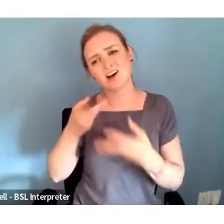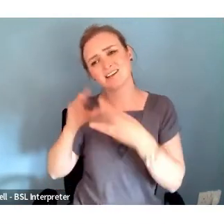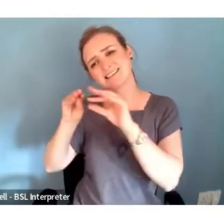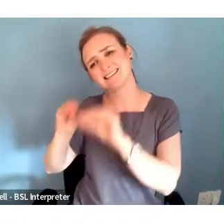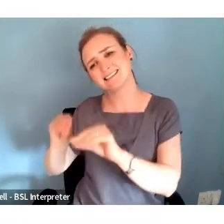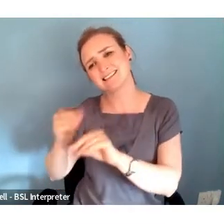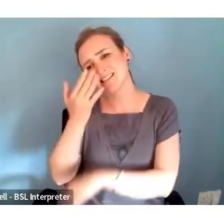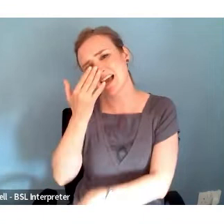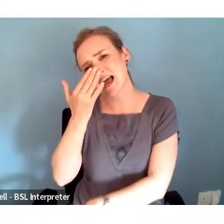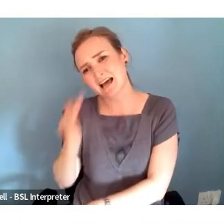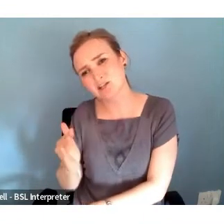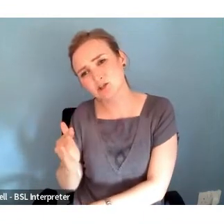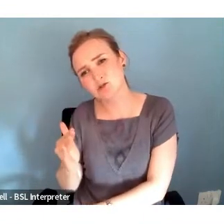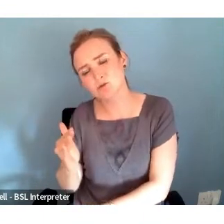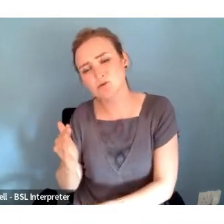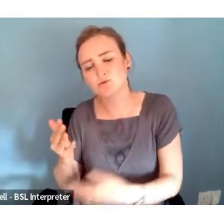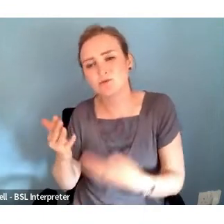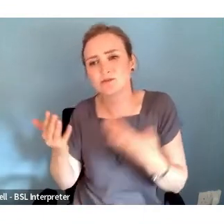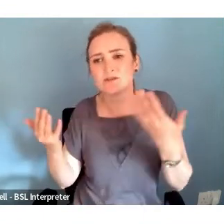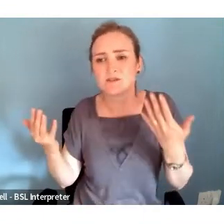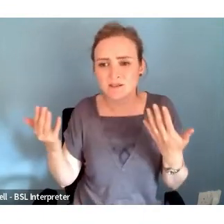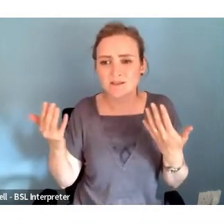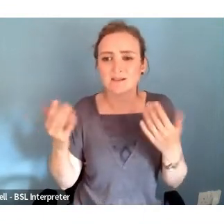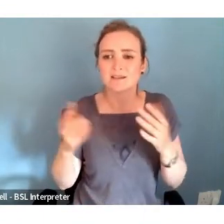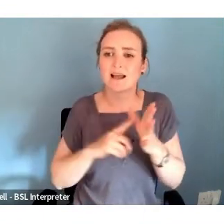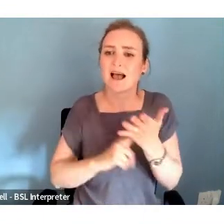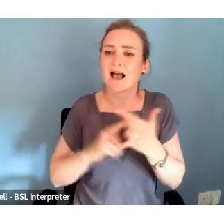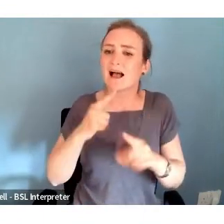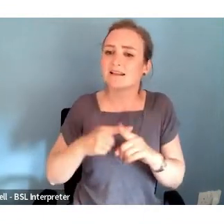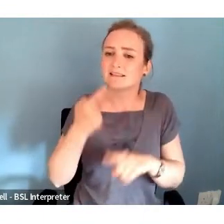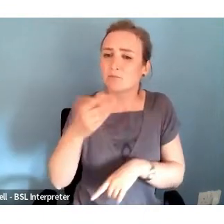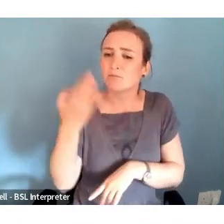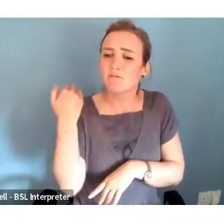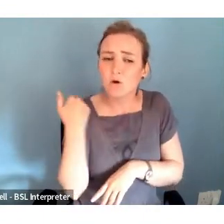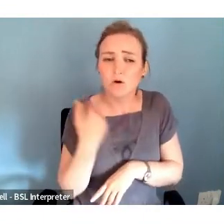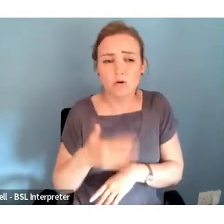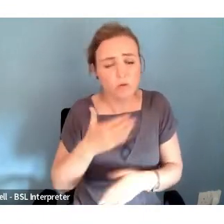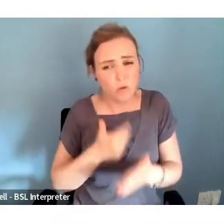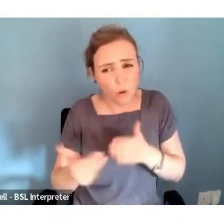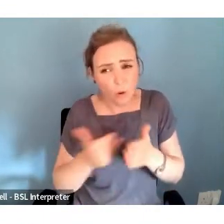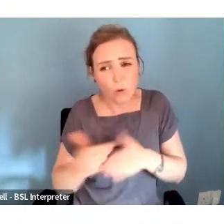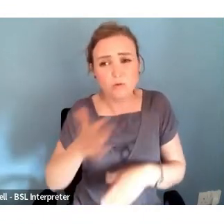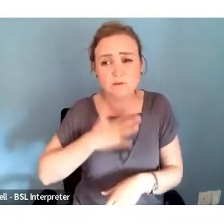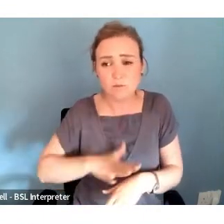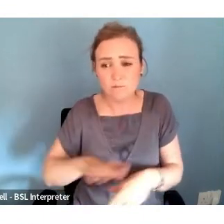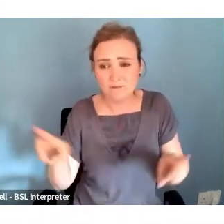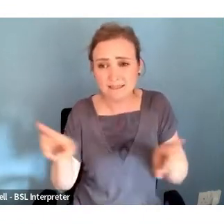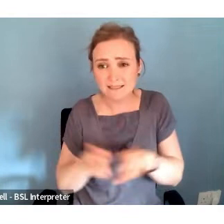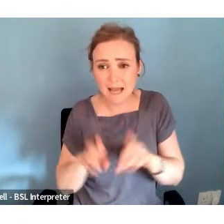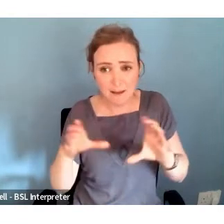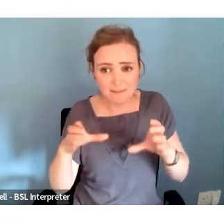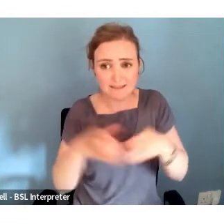Do you always want people to have experience in your sector. We find a lot of organisations do ask for this. You know